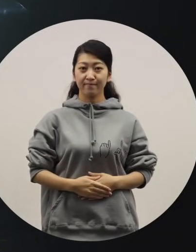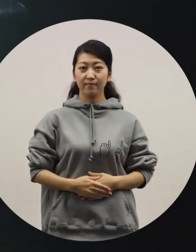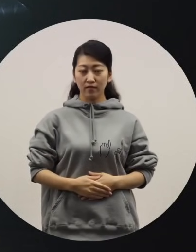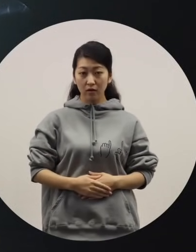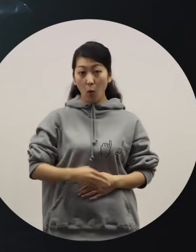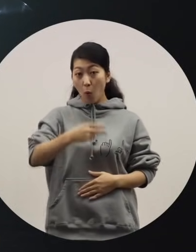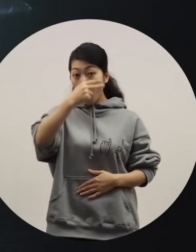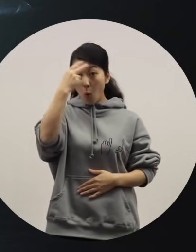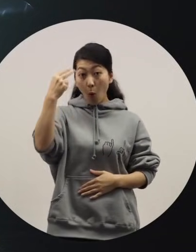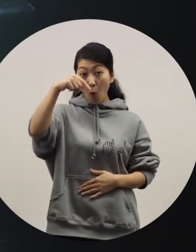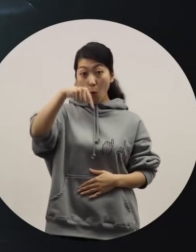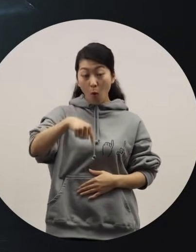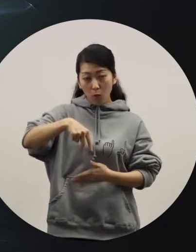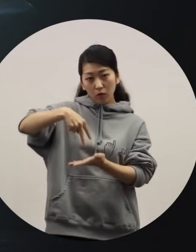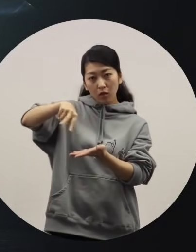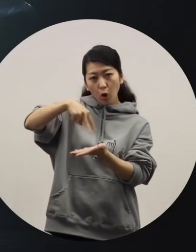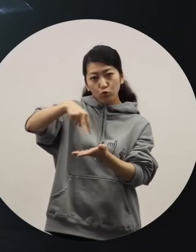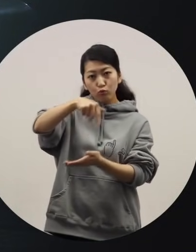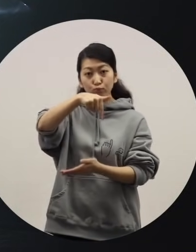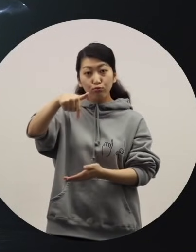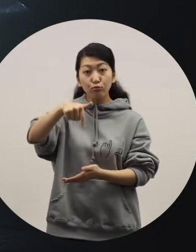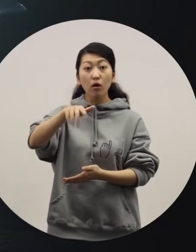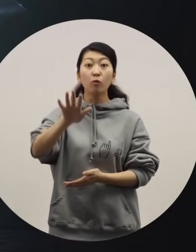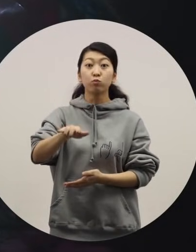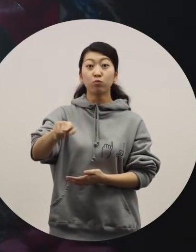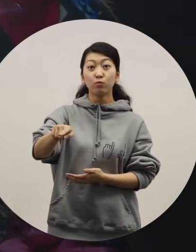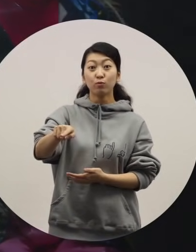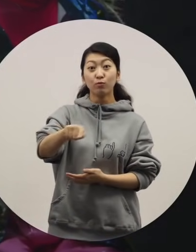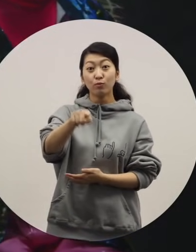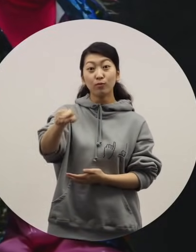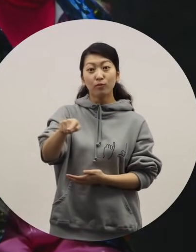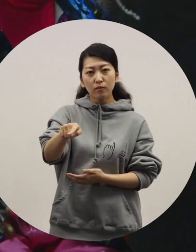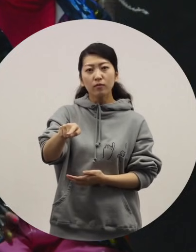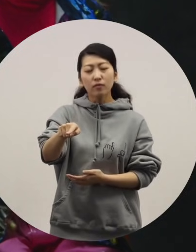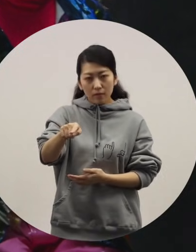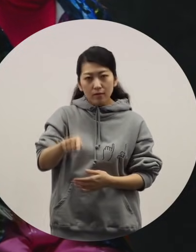My school had a dance club.